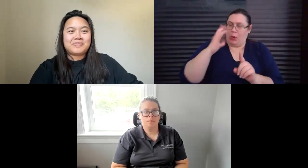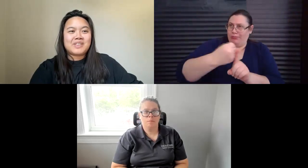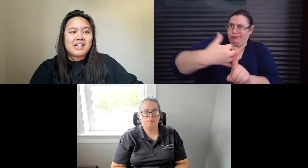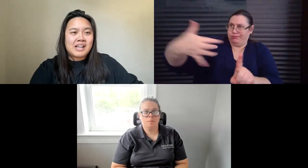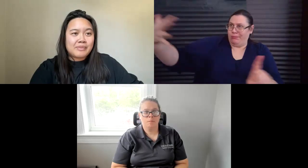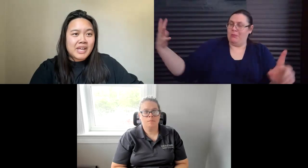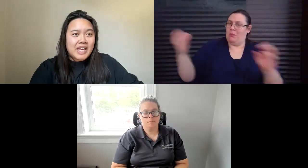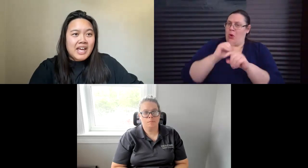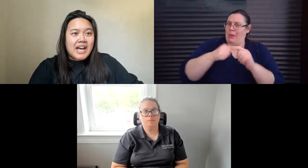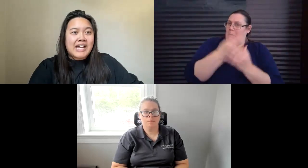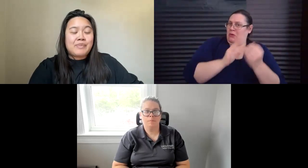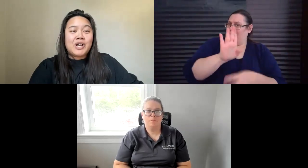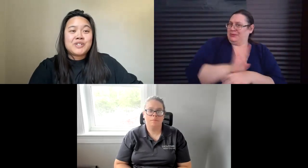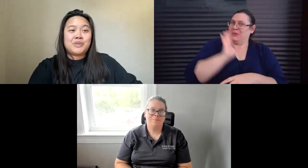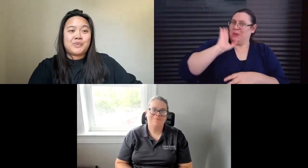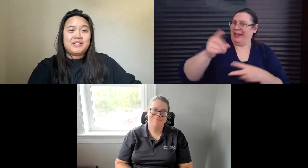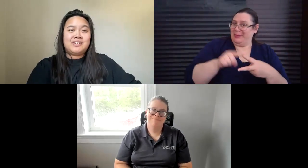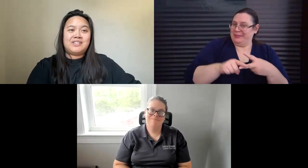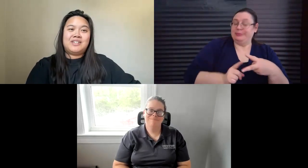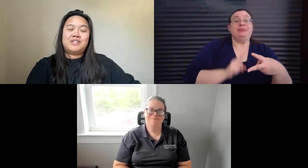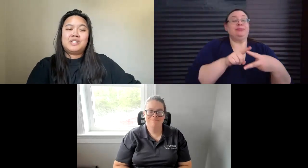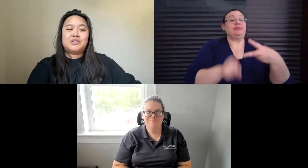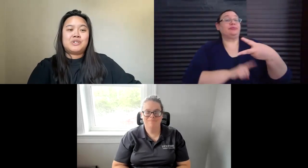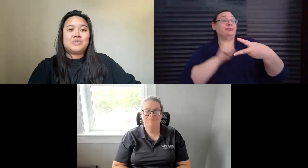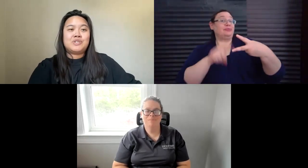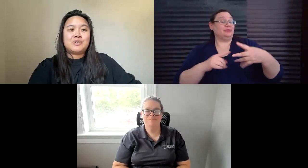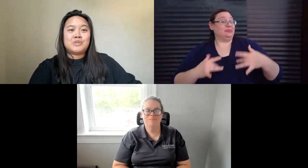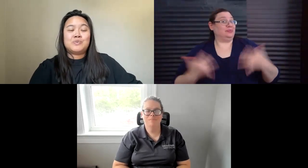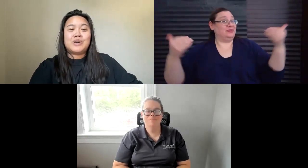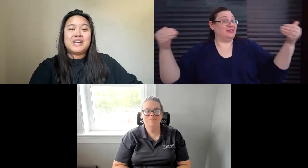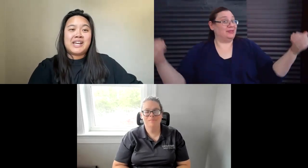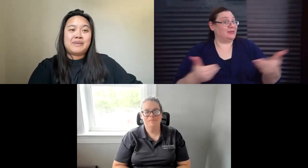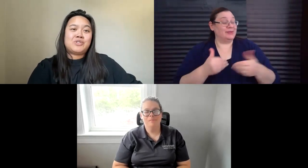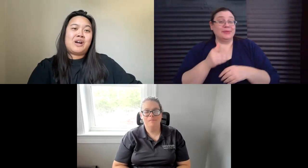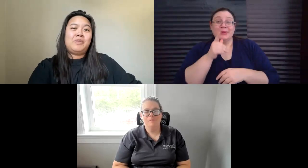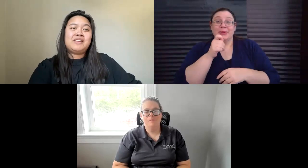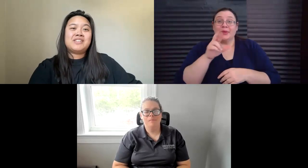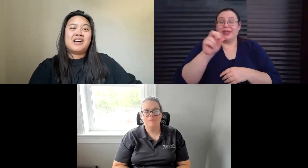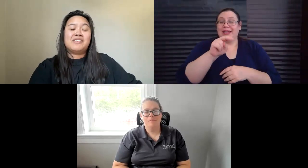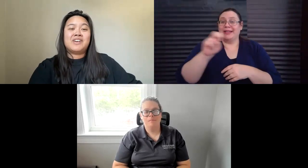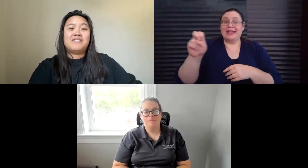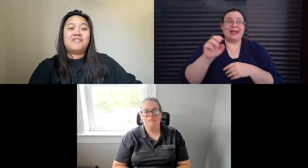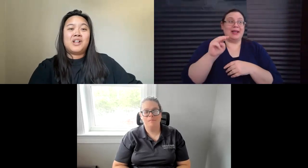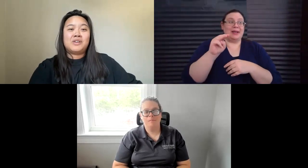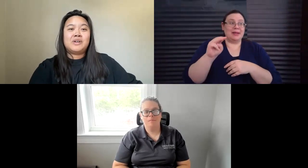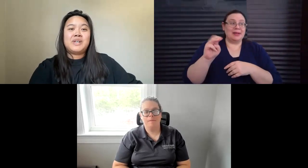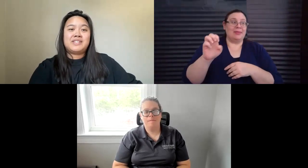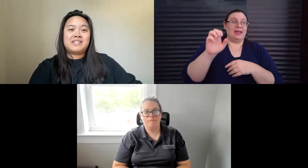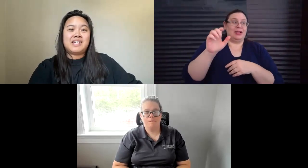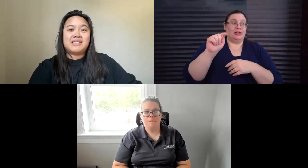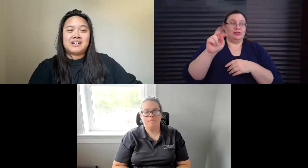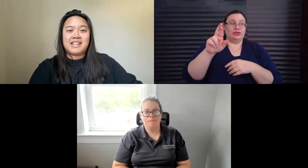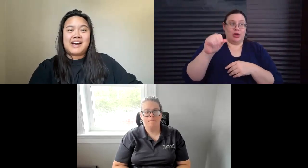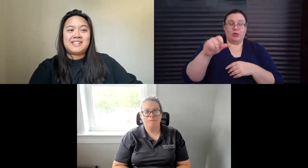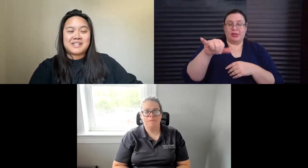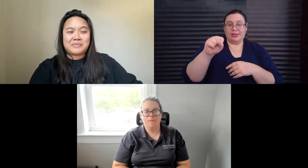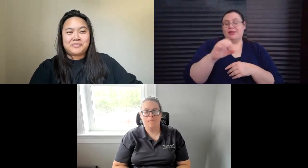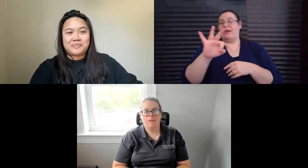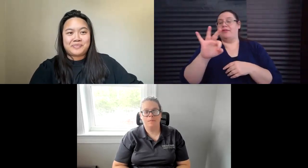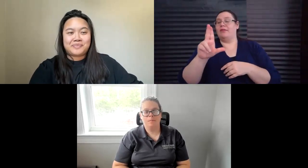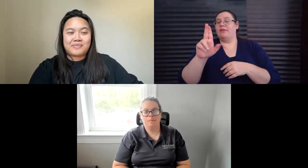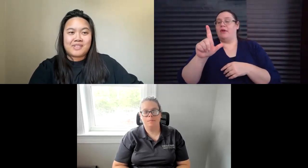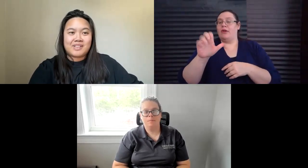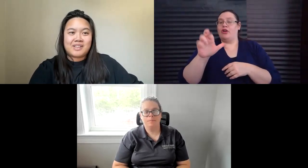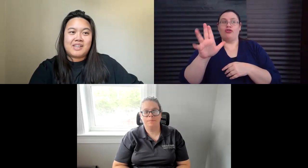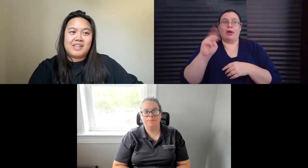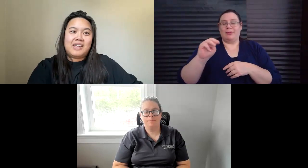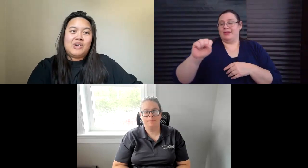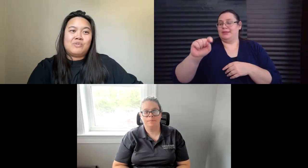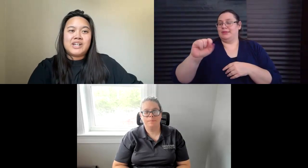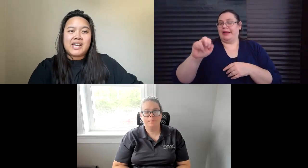I am also thrilled to introduce you to Renee Metropolis of fulcrum stained class.